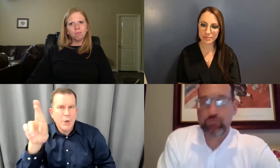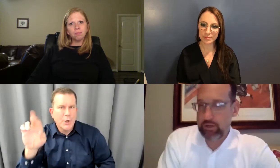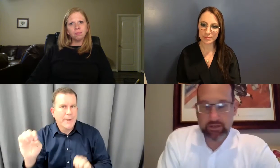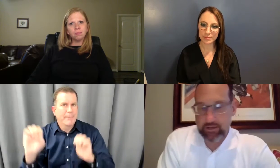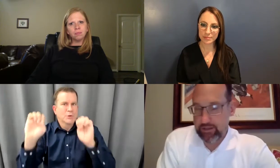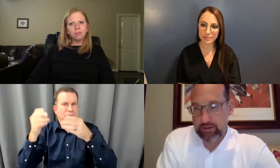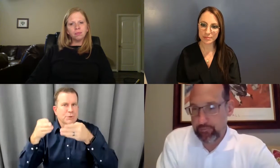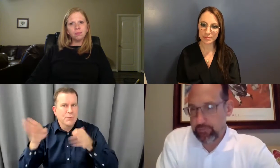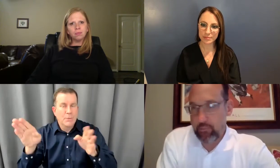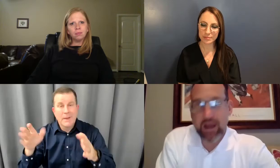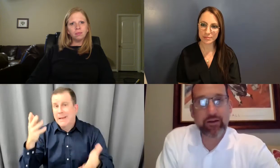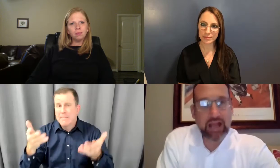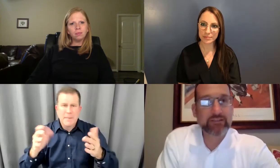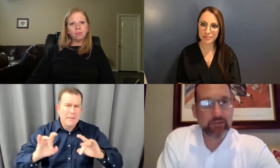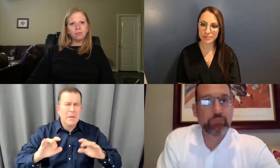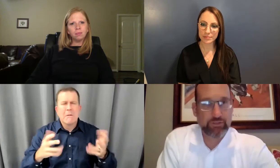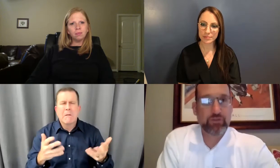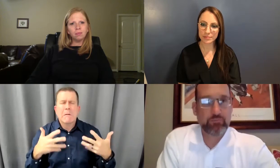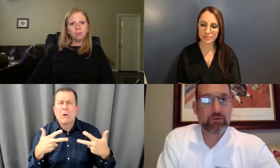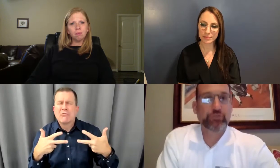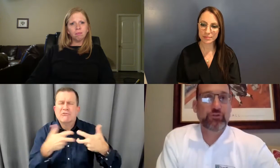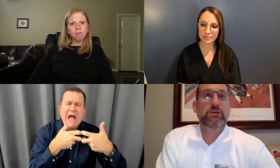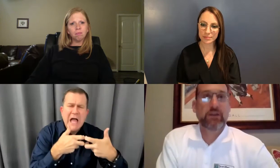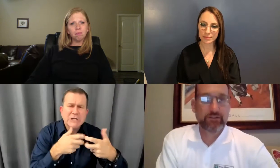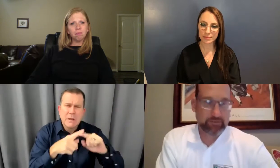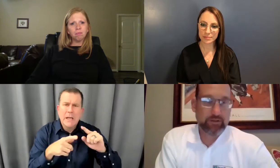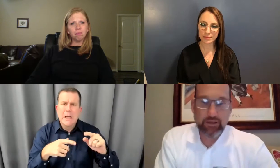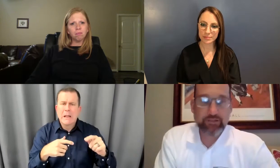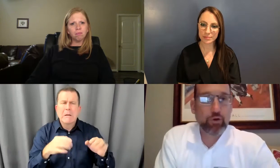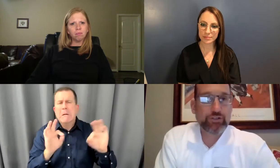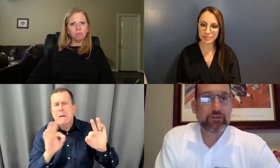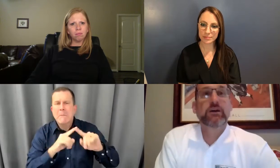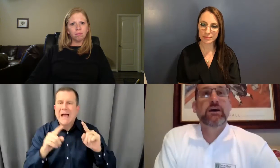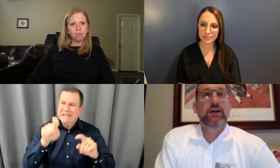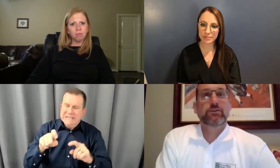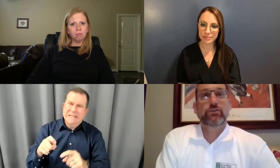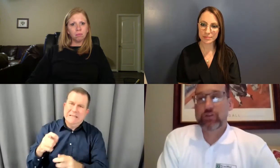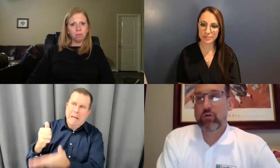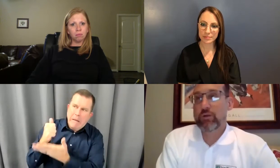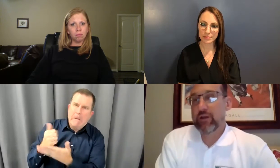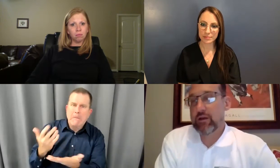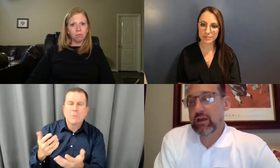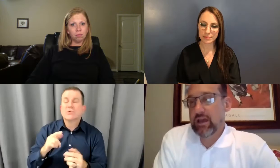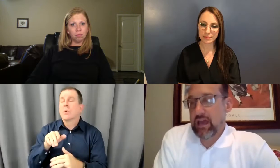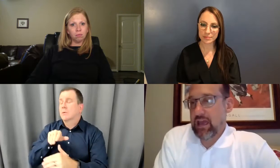you've been in a minor accident, but you need medical treatment and it's emergent. And so you show up there,